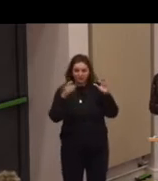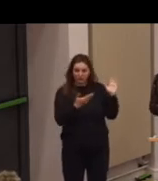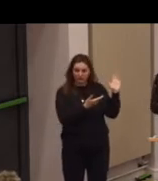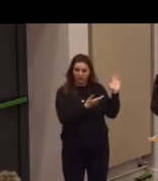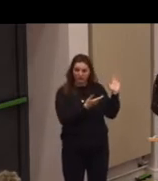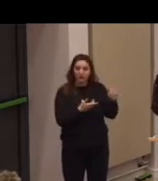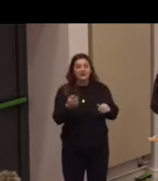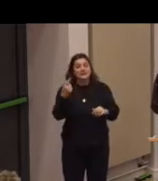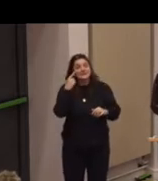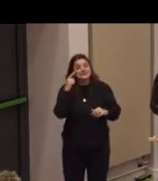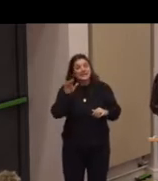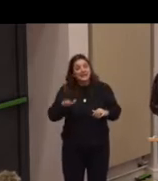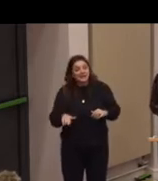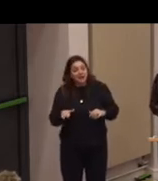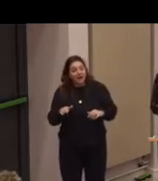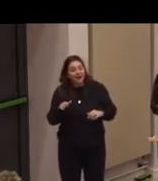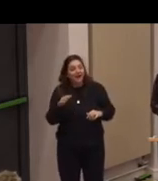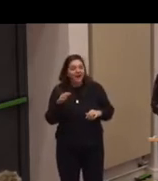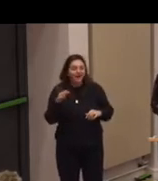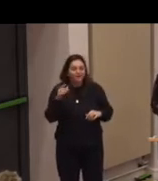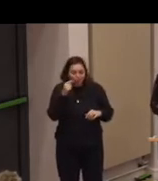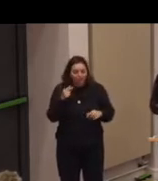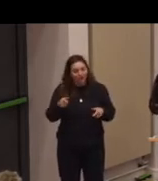this picture is that this wheelchair is not suitable for his individual needs and that's